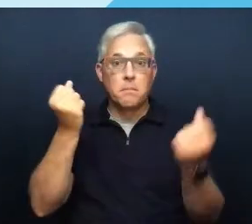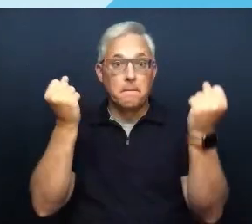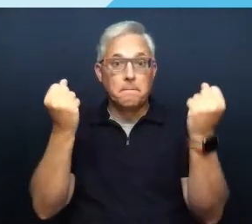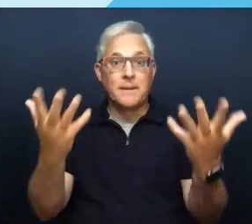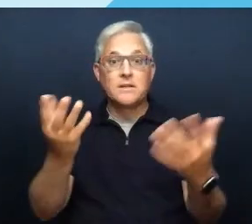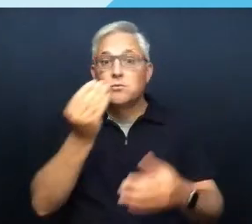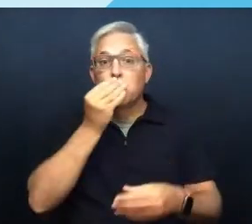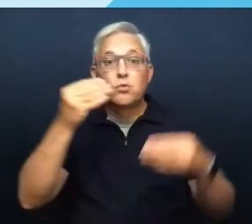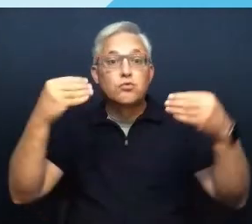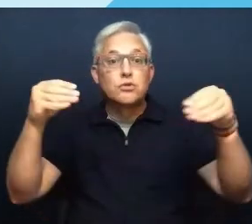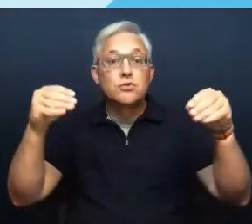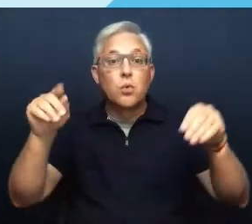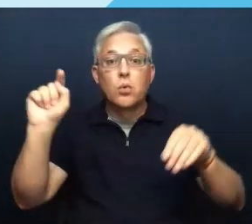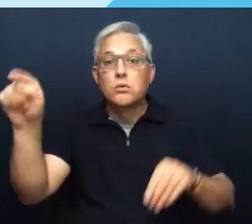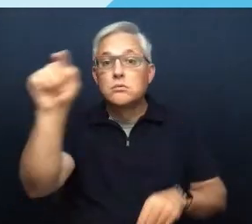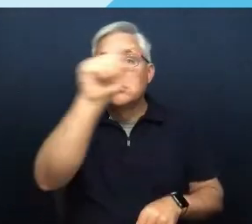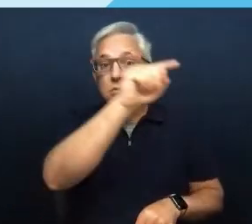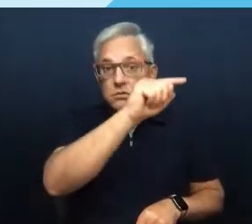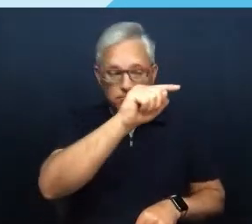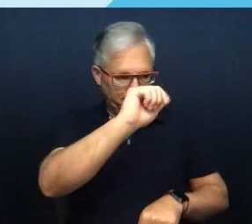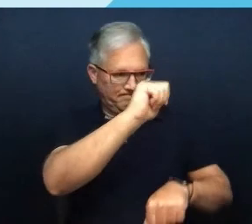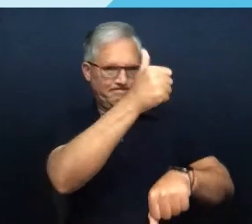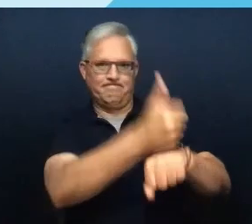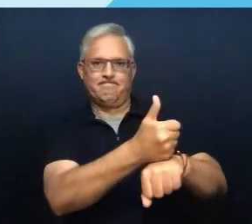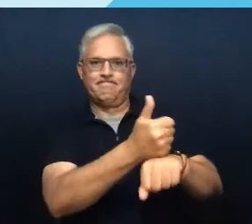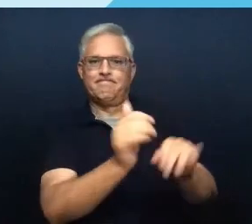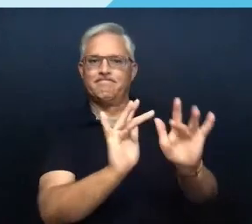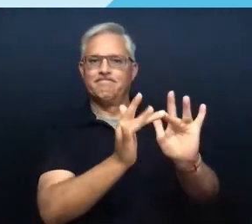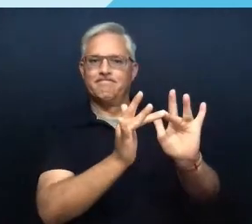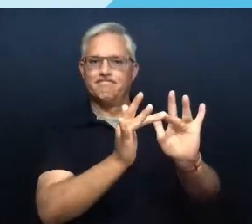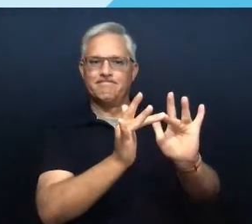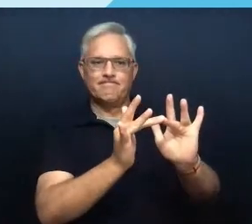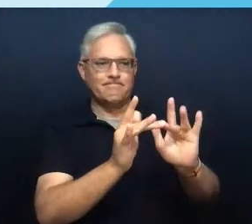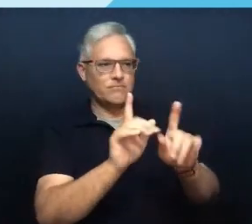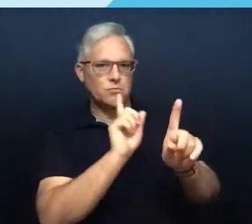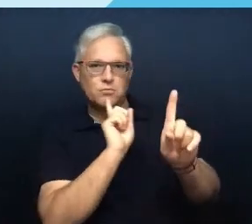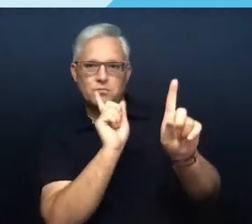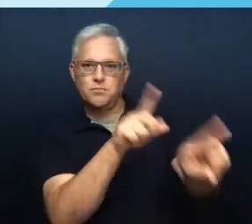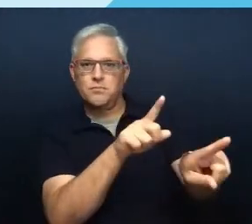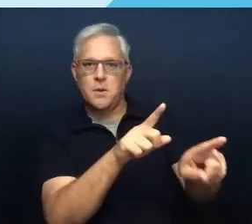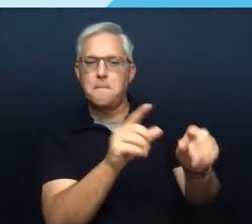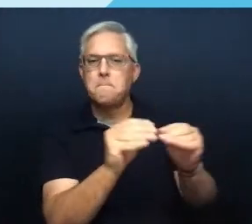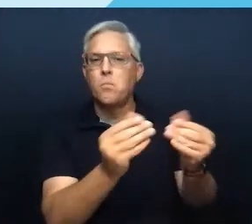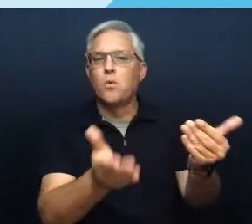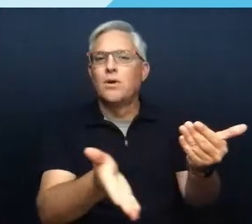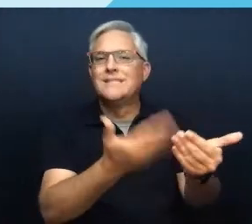shopping experience more readily available for everybody but it